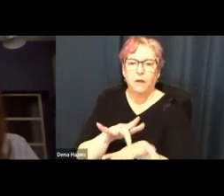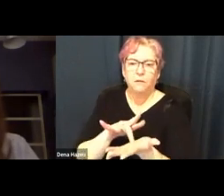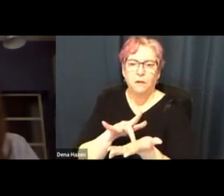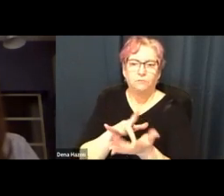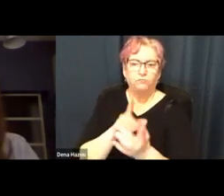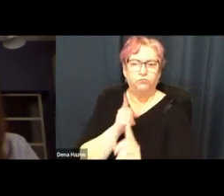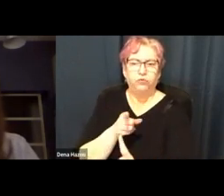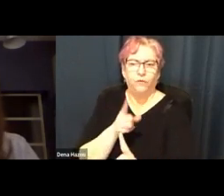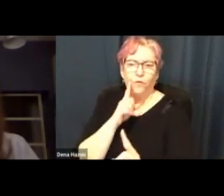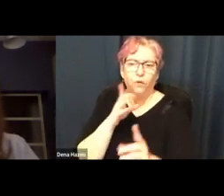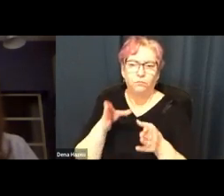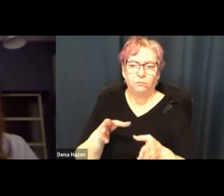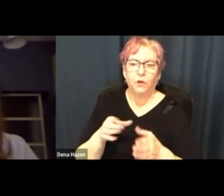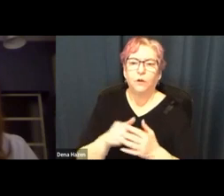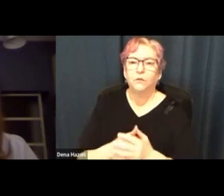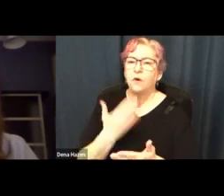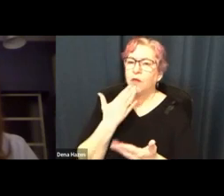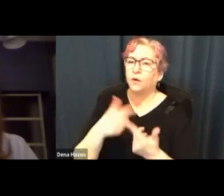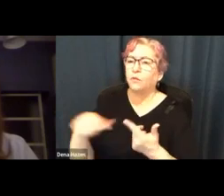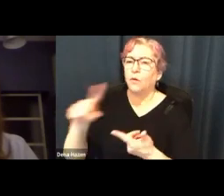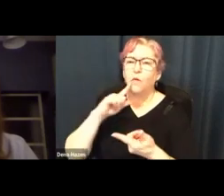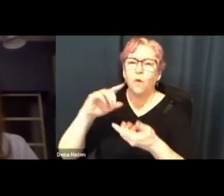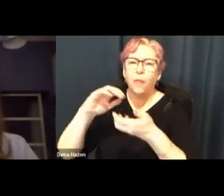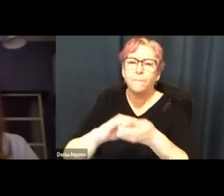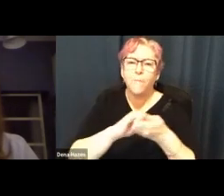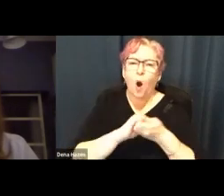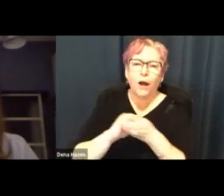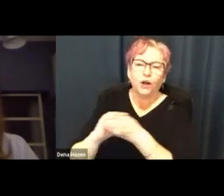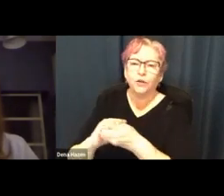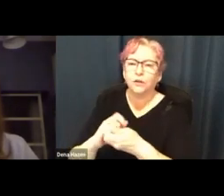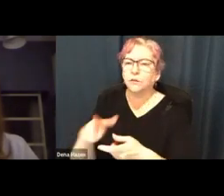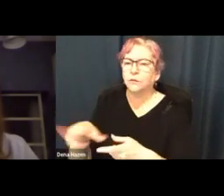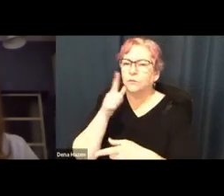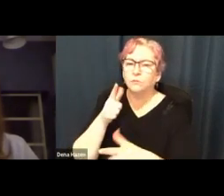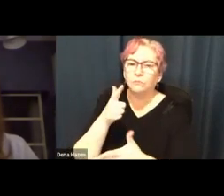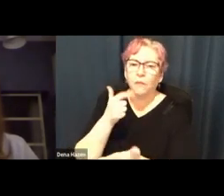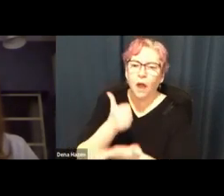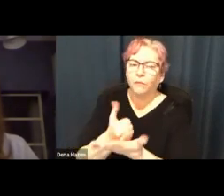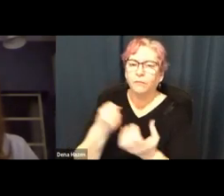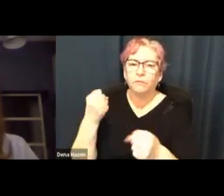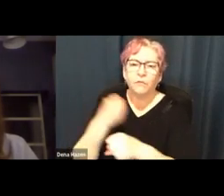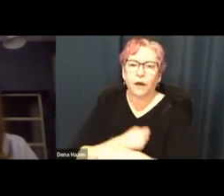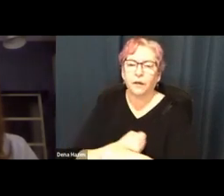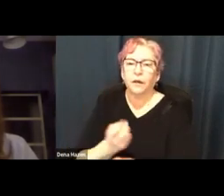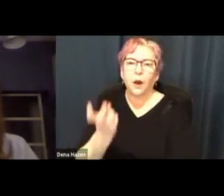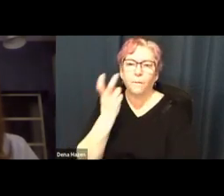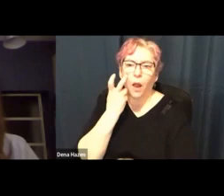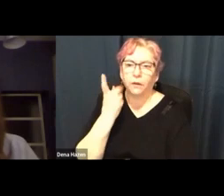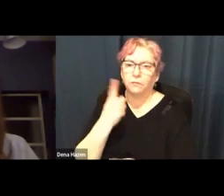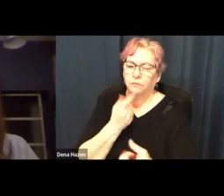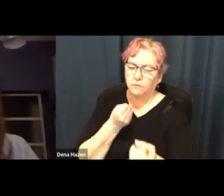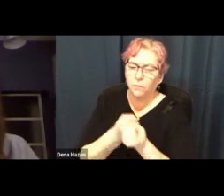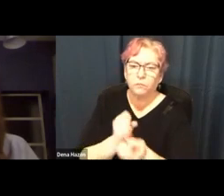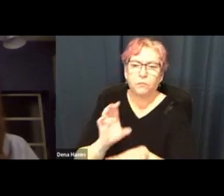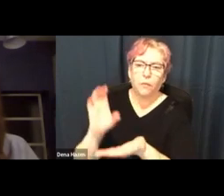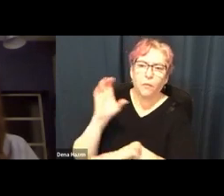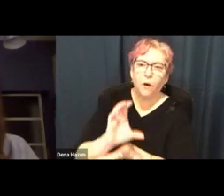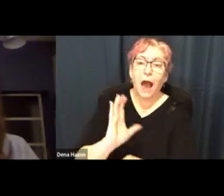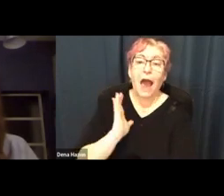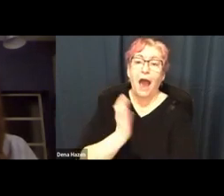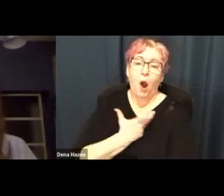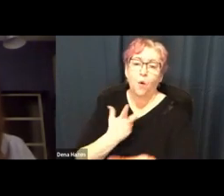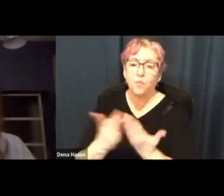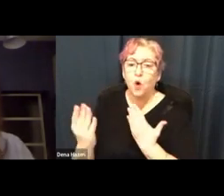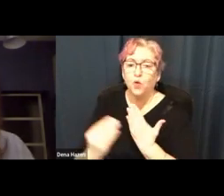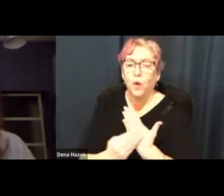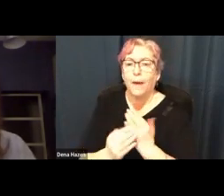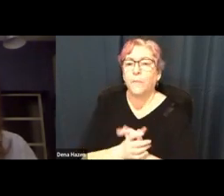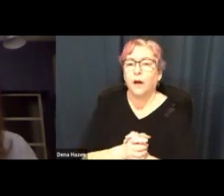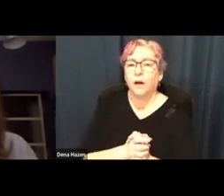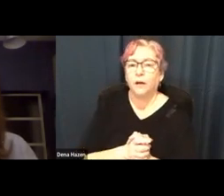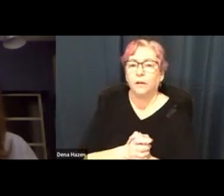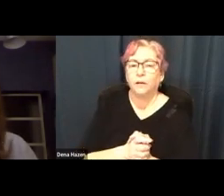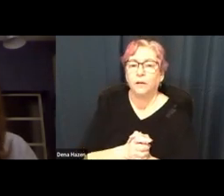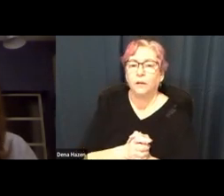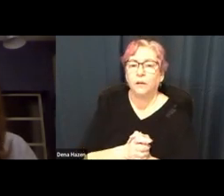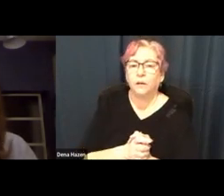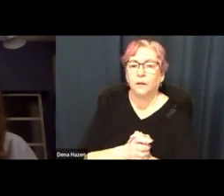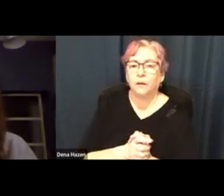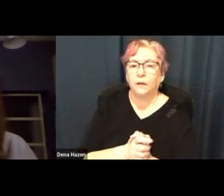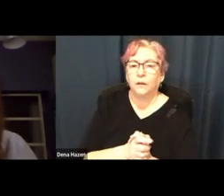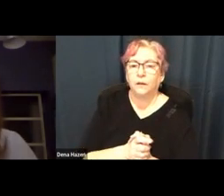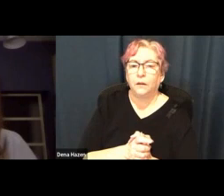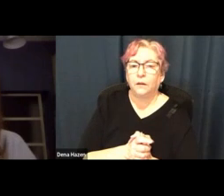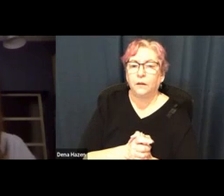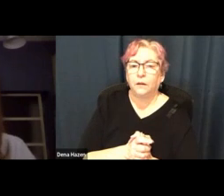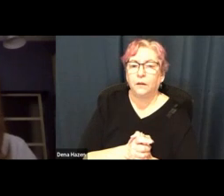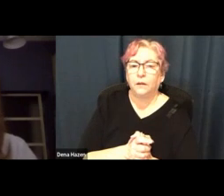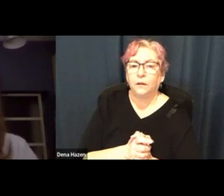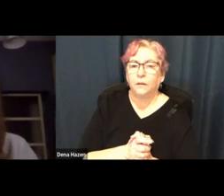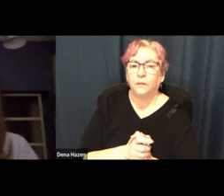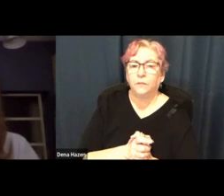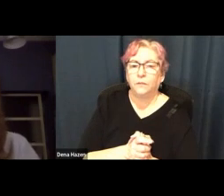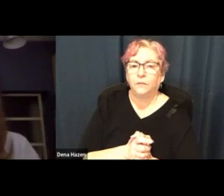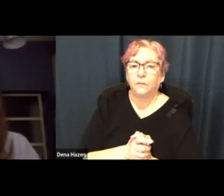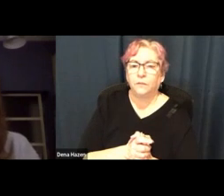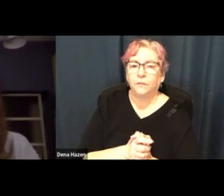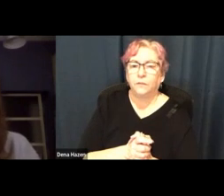I want to thank our partners at the Foundation Fighting Blindness, who have really supported financially our program.